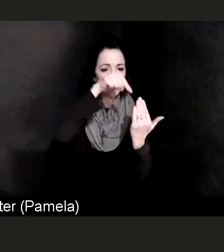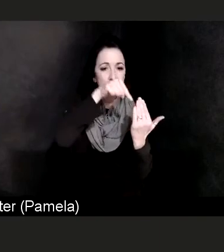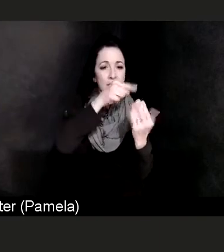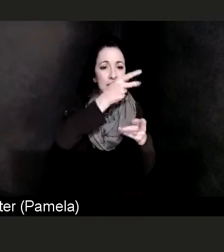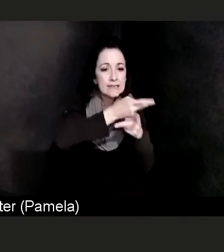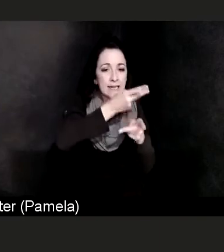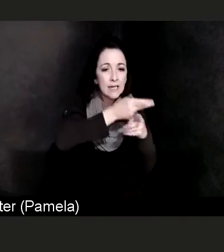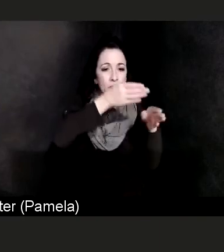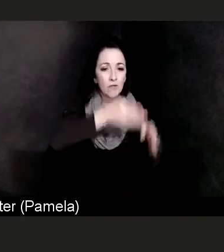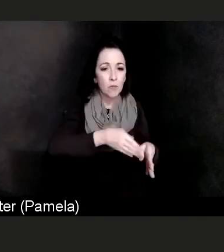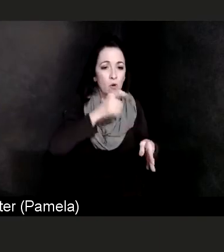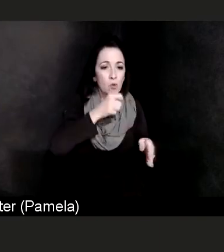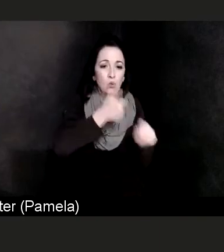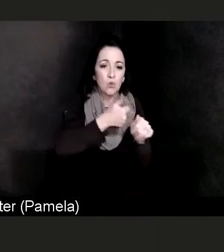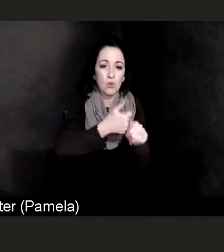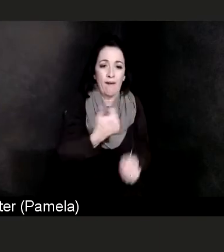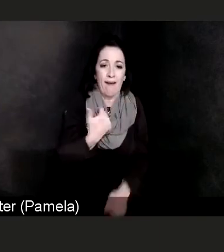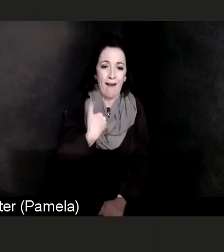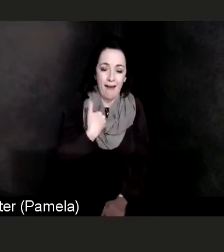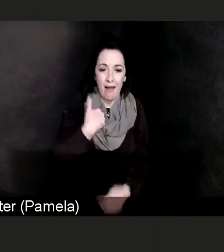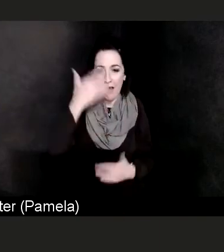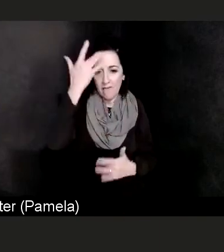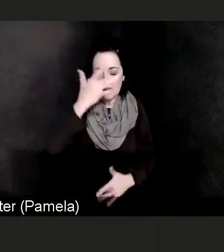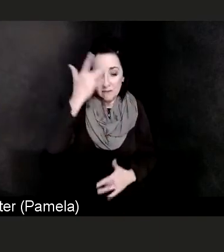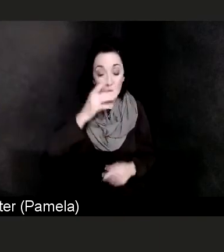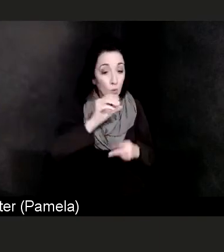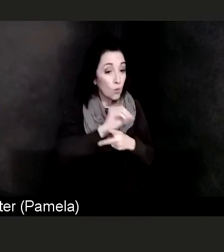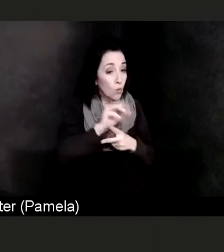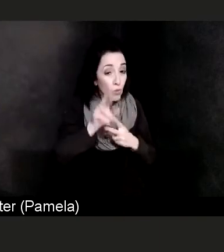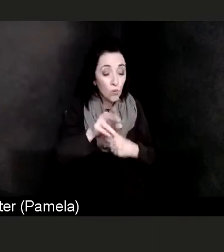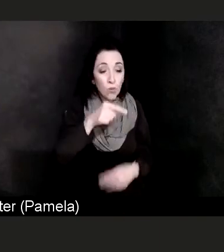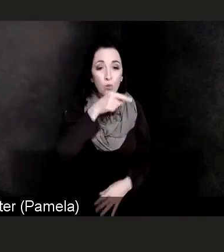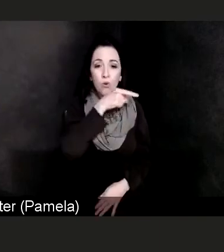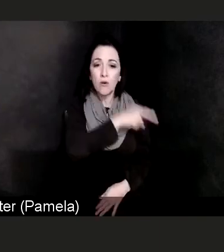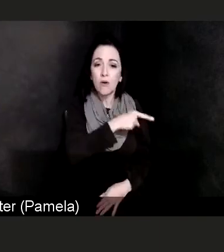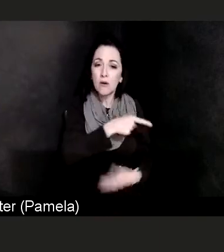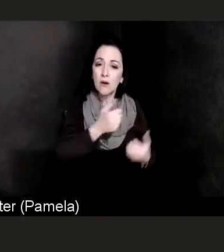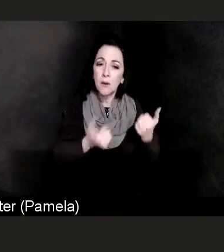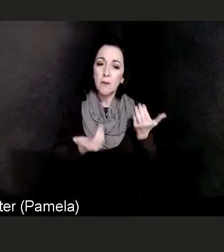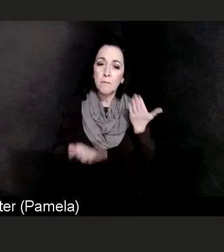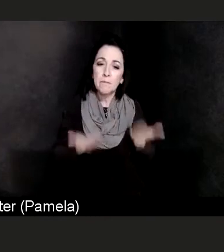or also handling infectious material, being in a hospital, working in a laboratory,